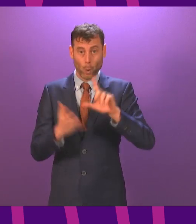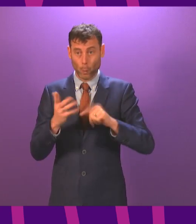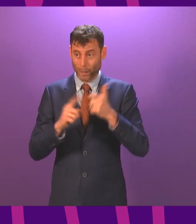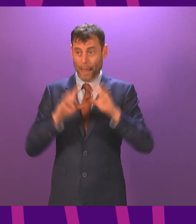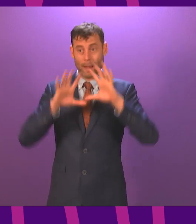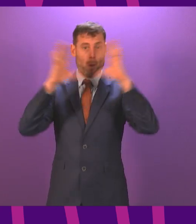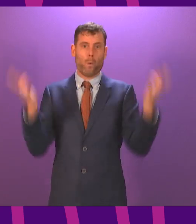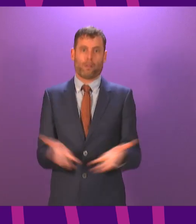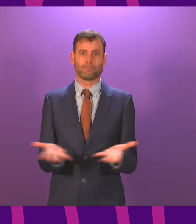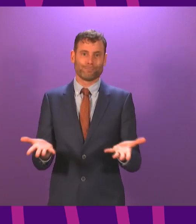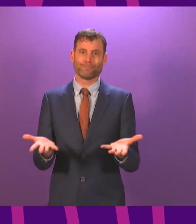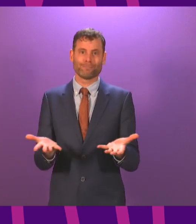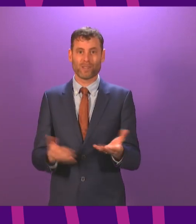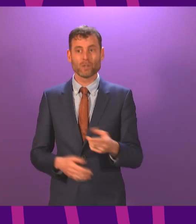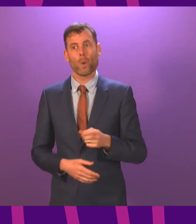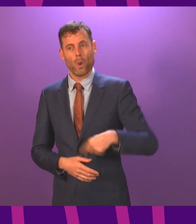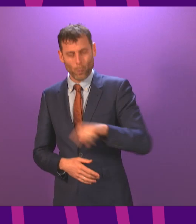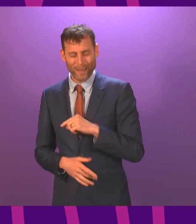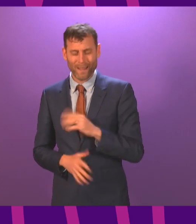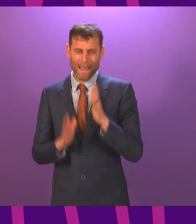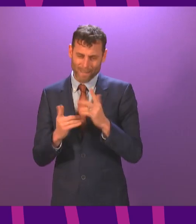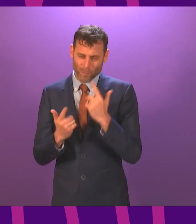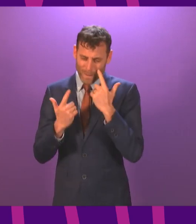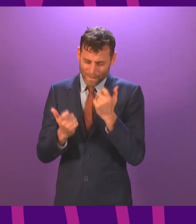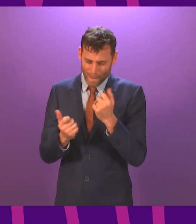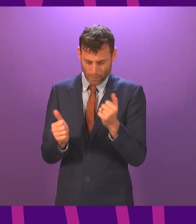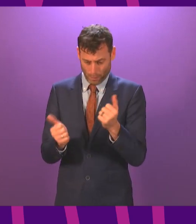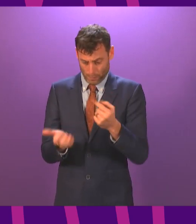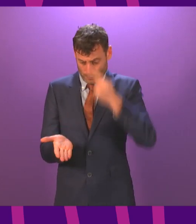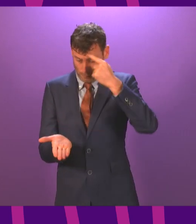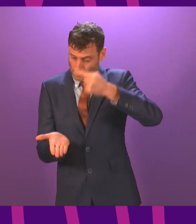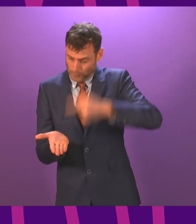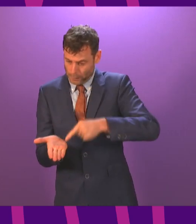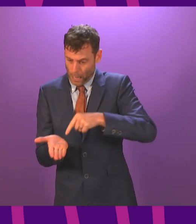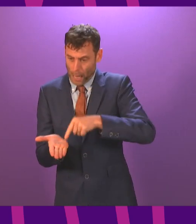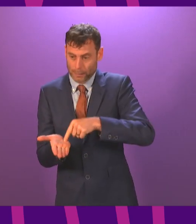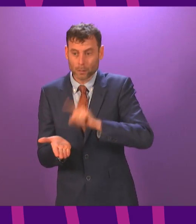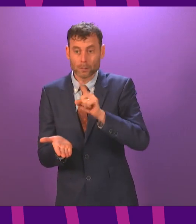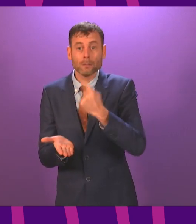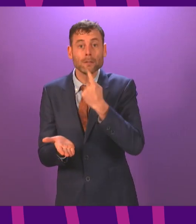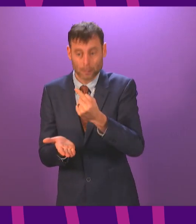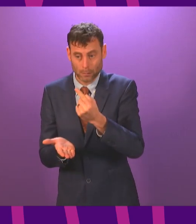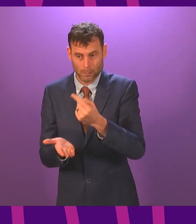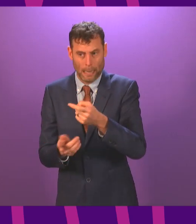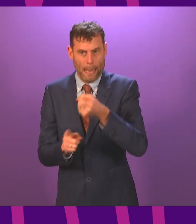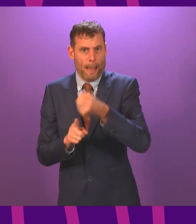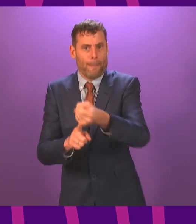deliberately taking those decisions carefully and we will communicate them as soon as we